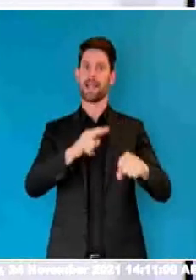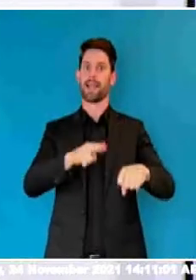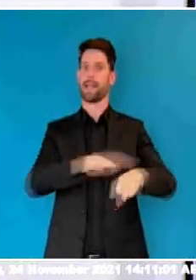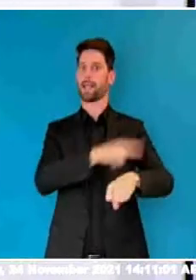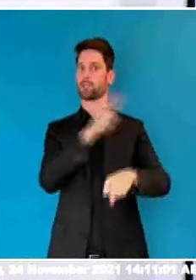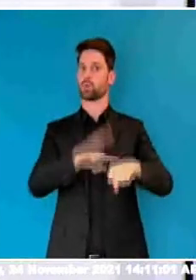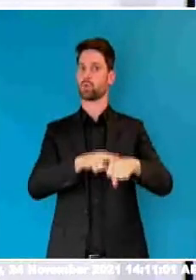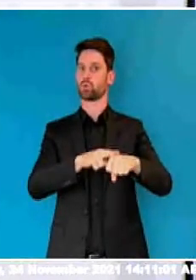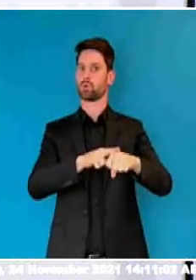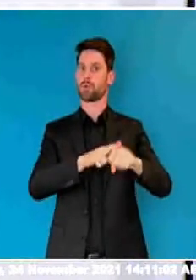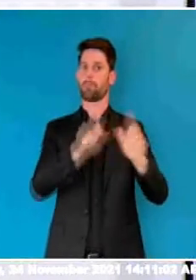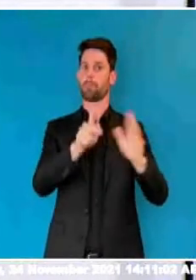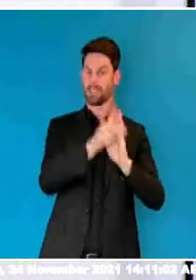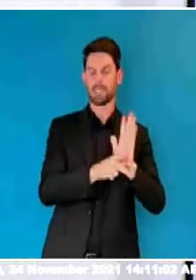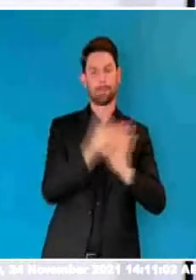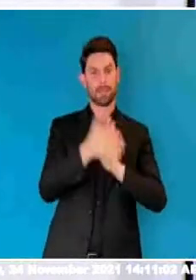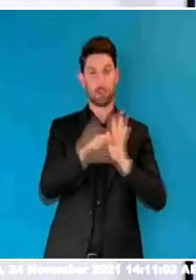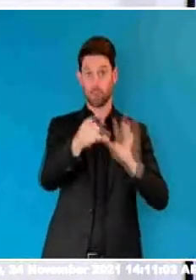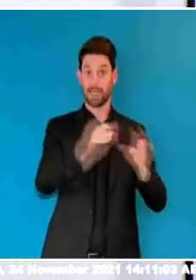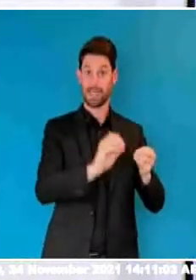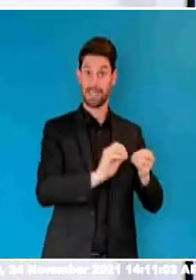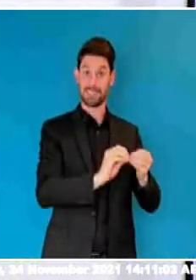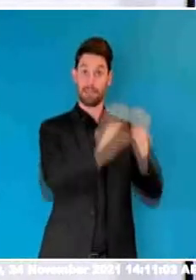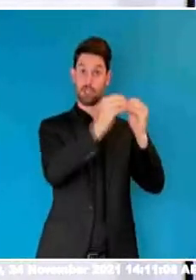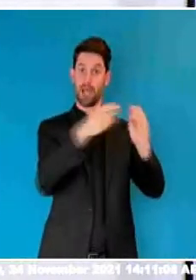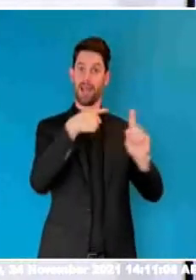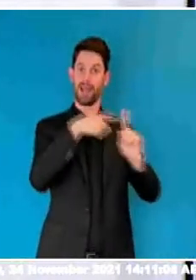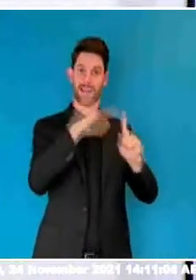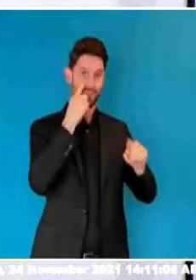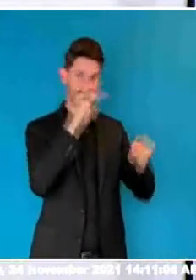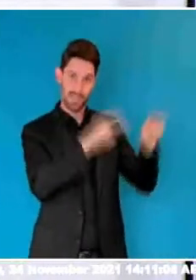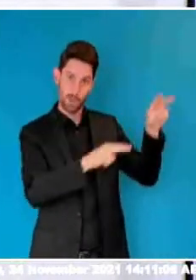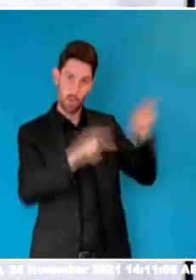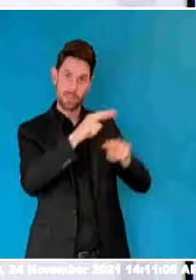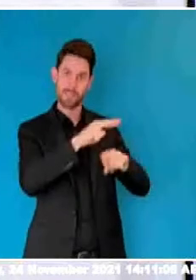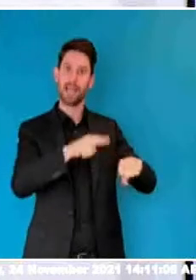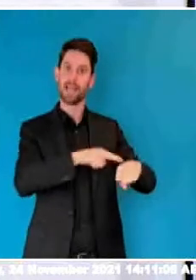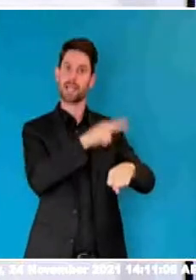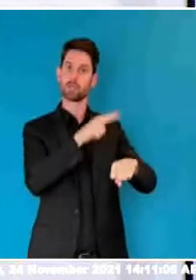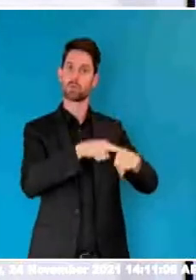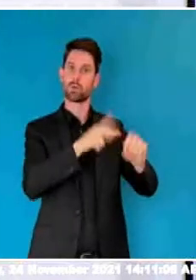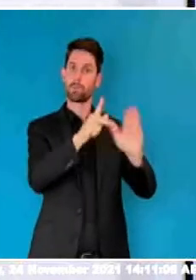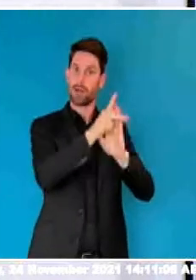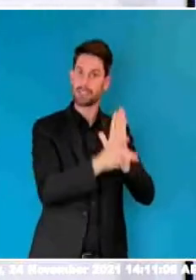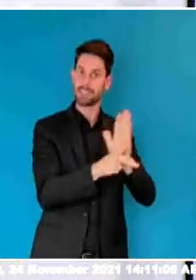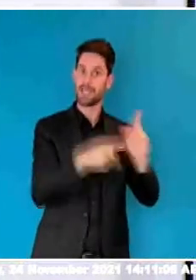developing and evaluating national policies and strategies, developing and evaluating a